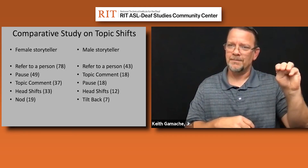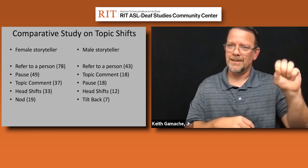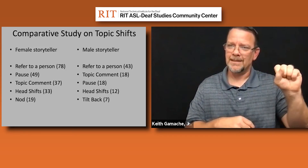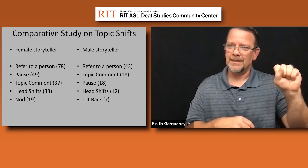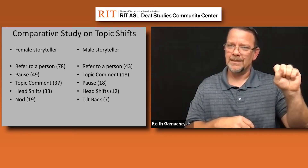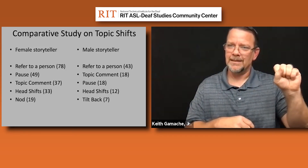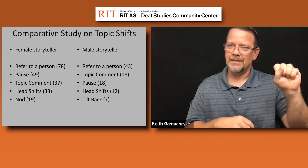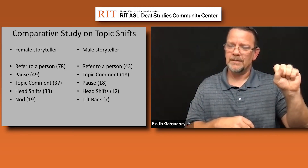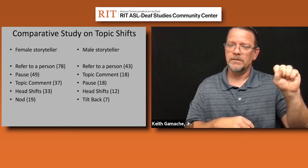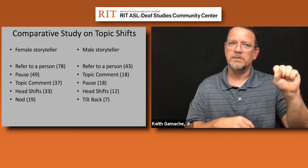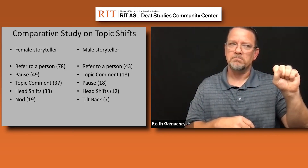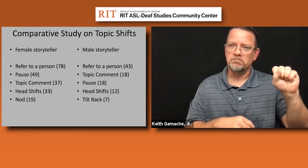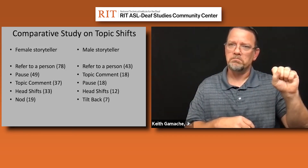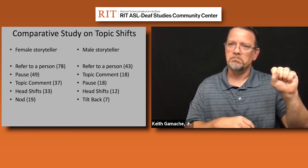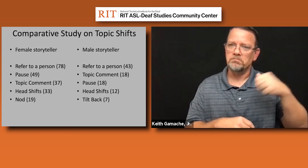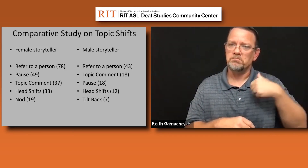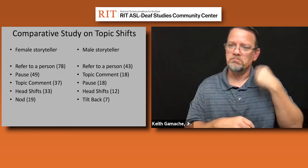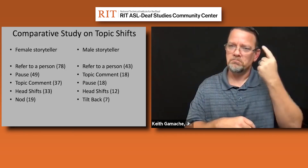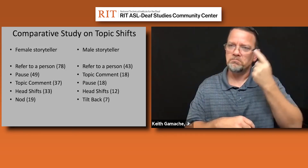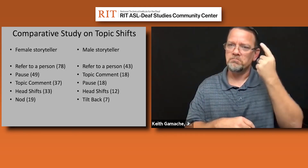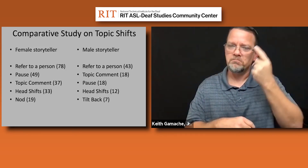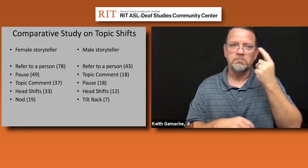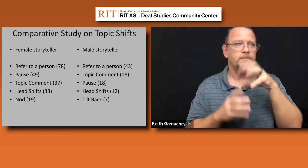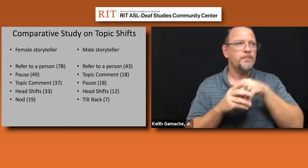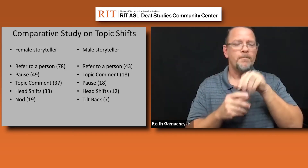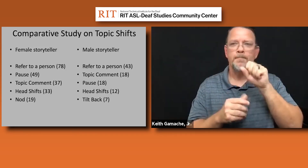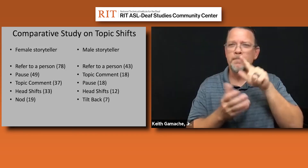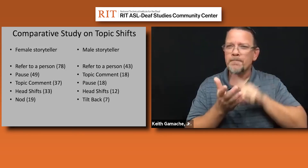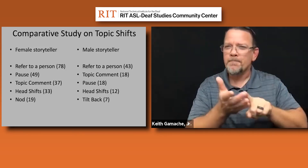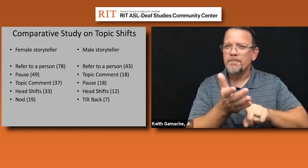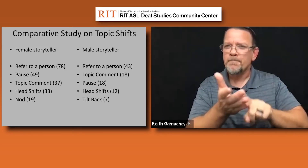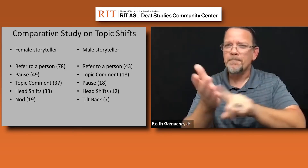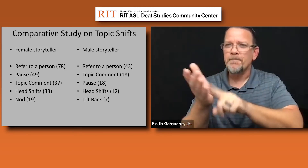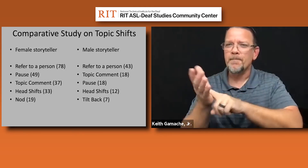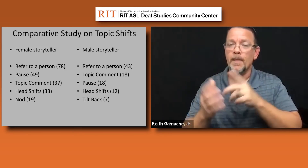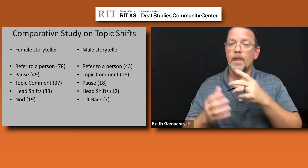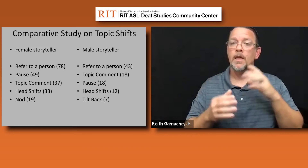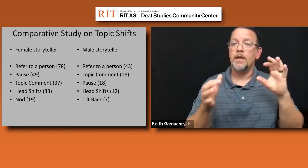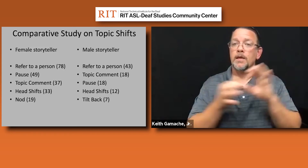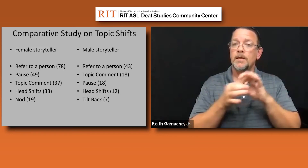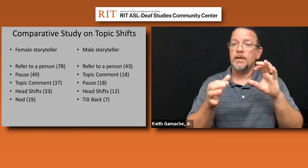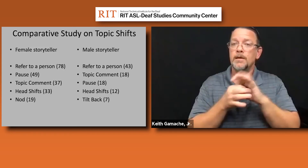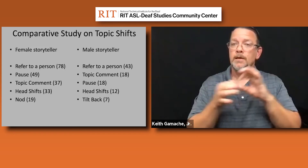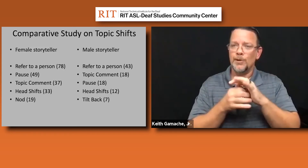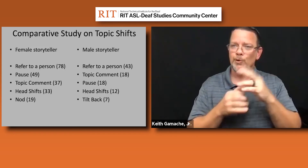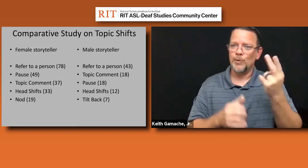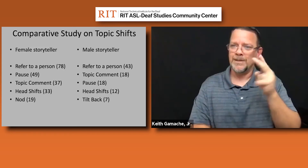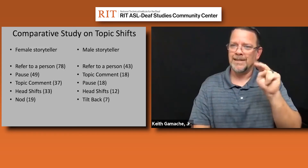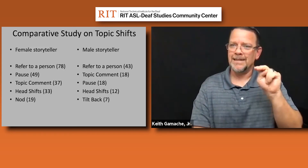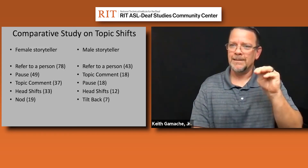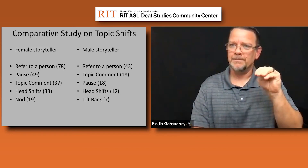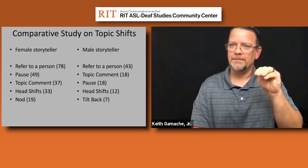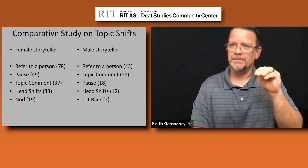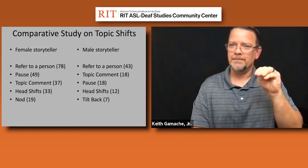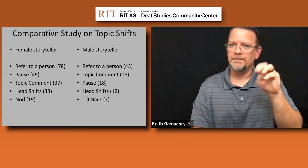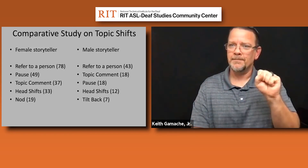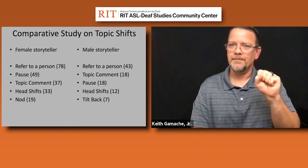Another way to topic-shift is the use of non-manual markers or signals, and we notice,